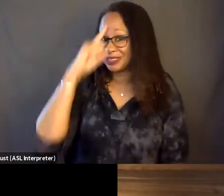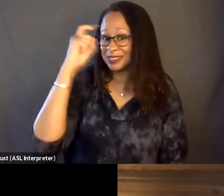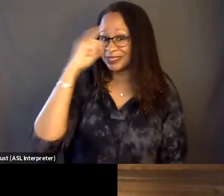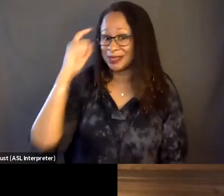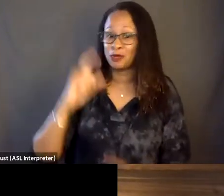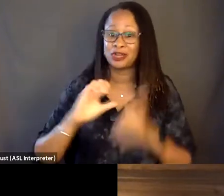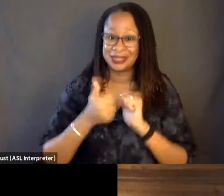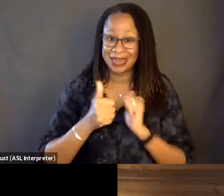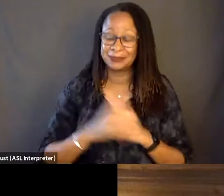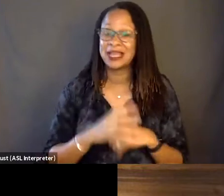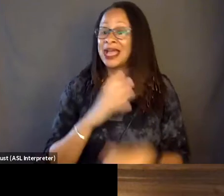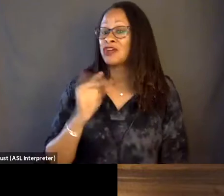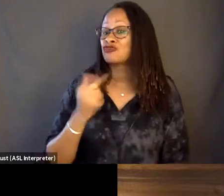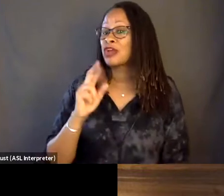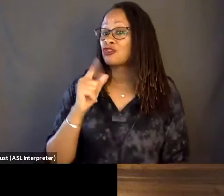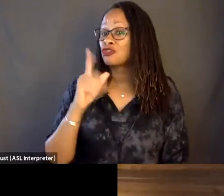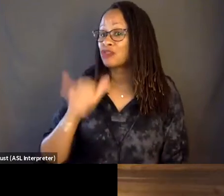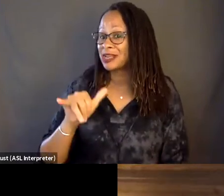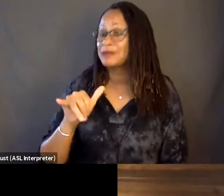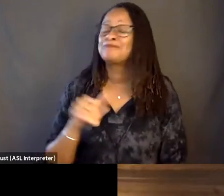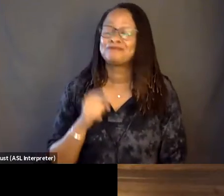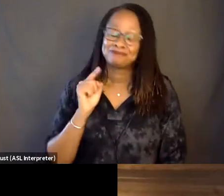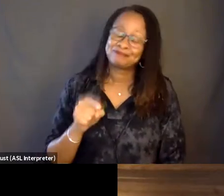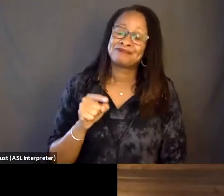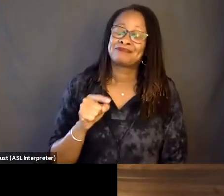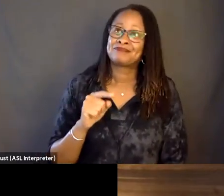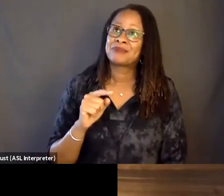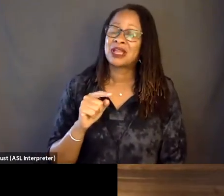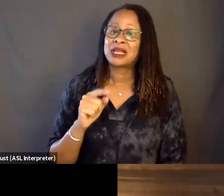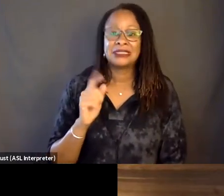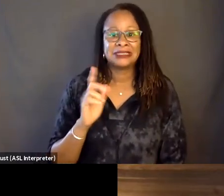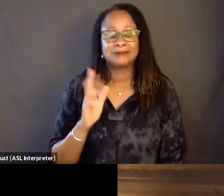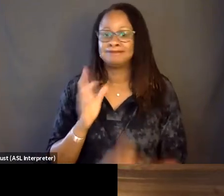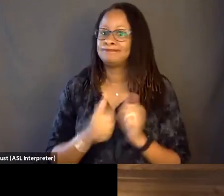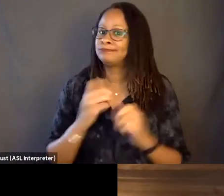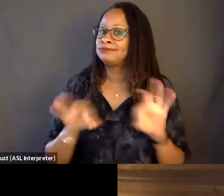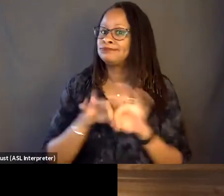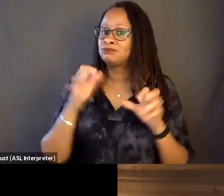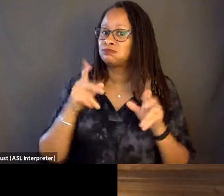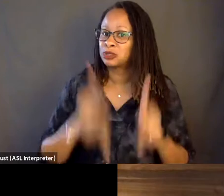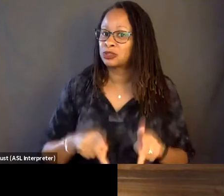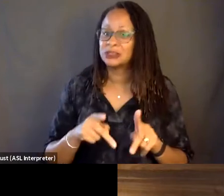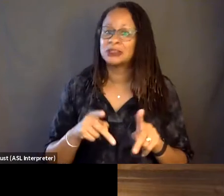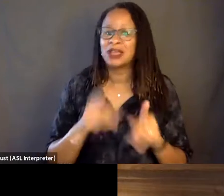And Grigory has been the key whistle-blower and key informant in that.